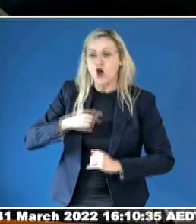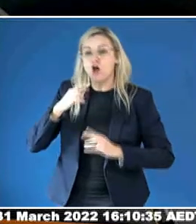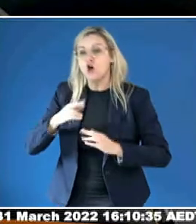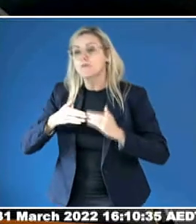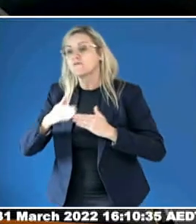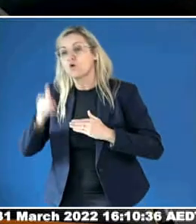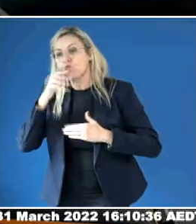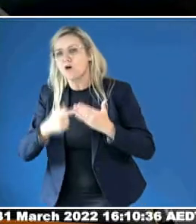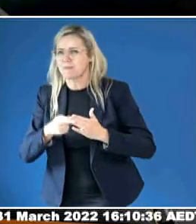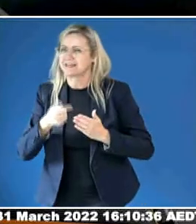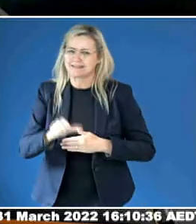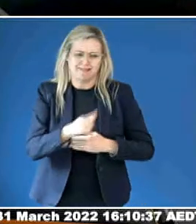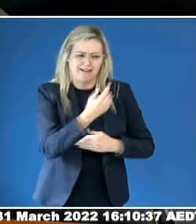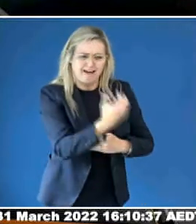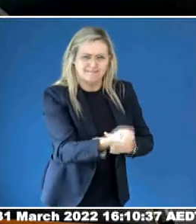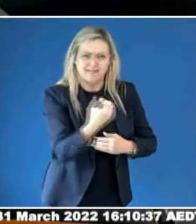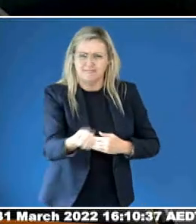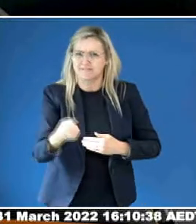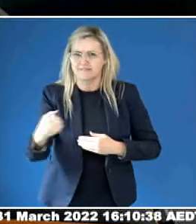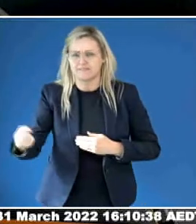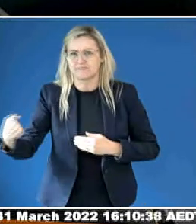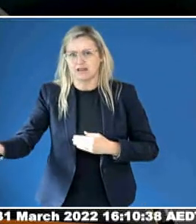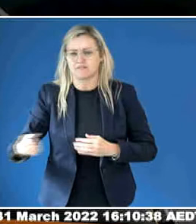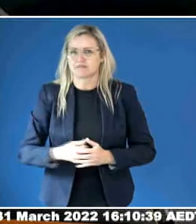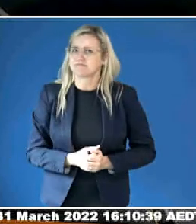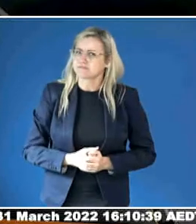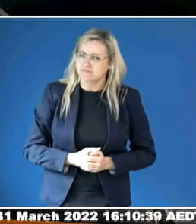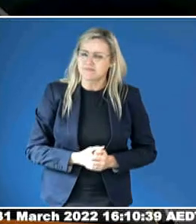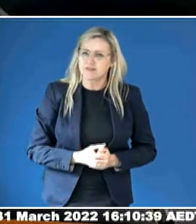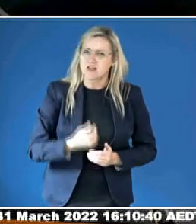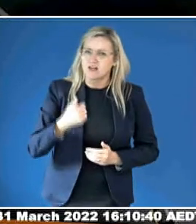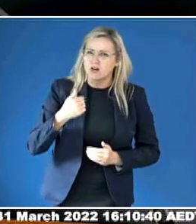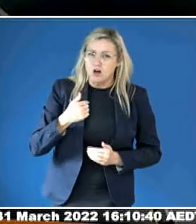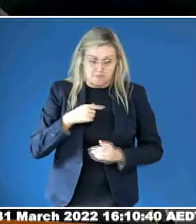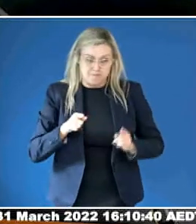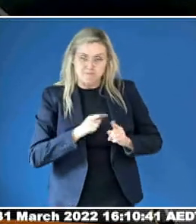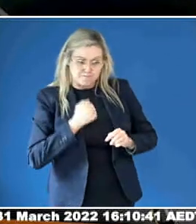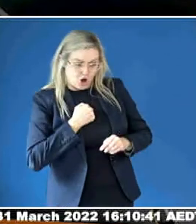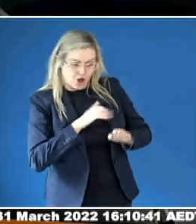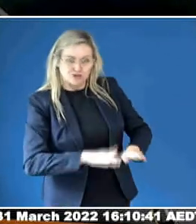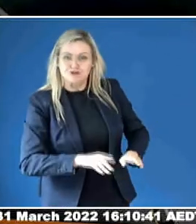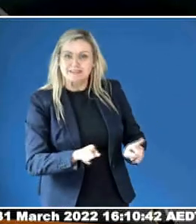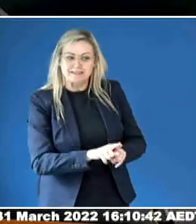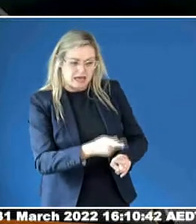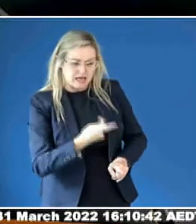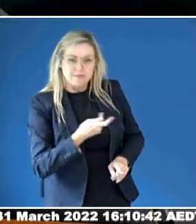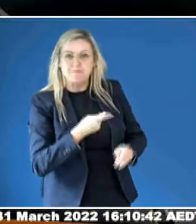mistreated. Personally, I have had to fight every step of the way to get my own autistic children's needs met, particularly in the education system.